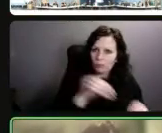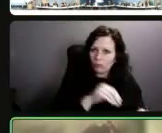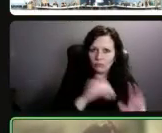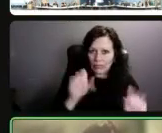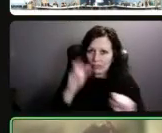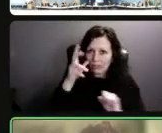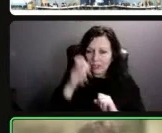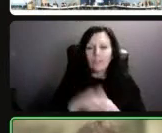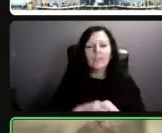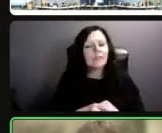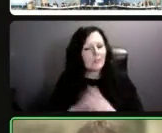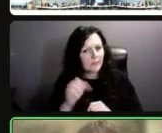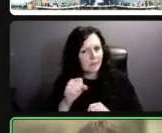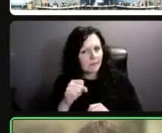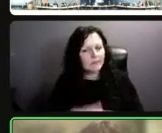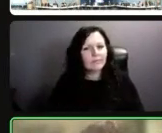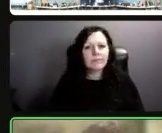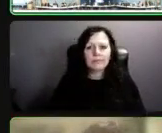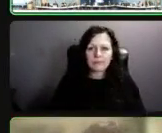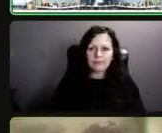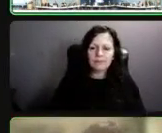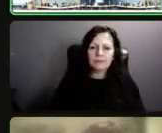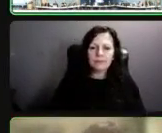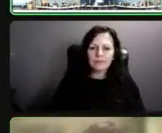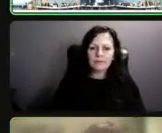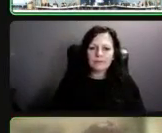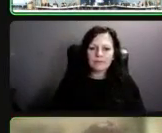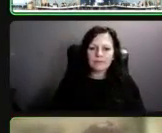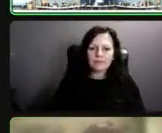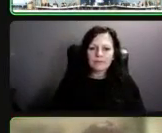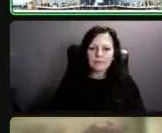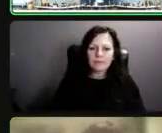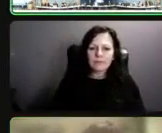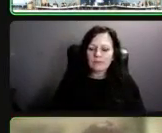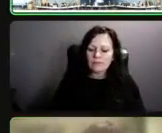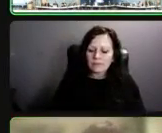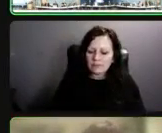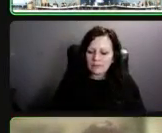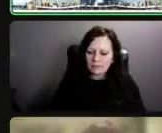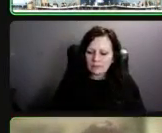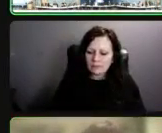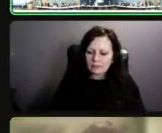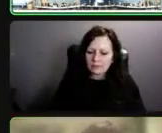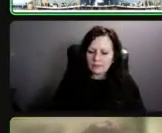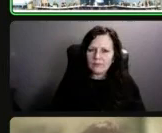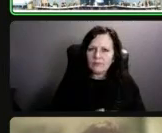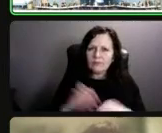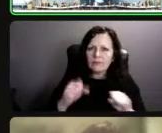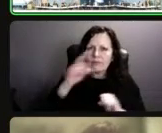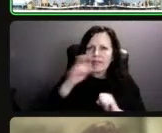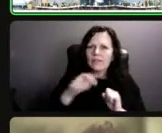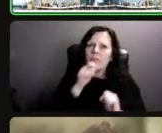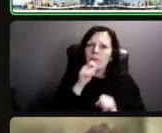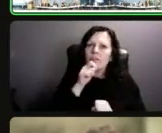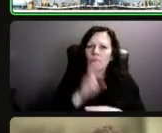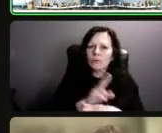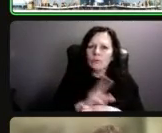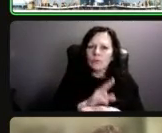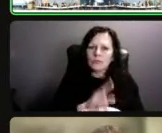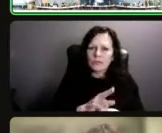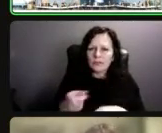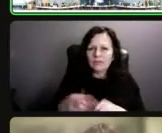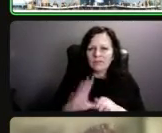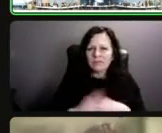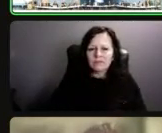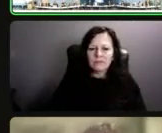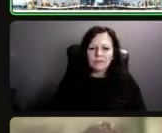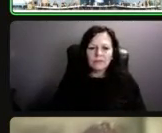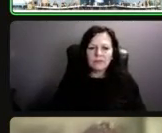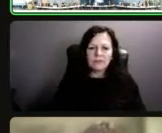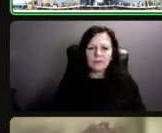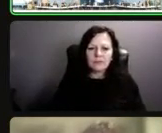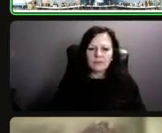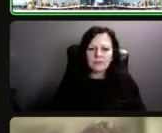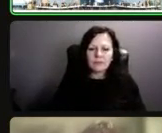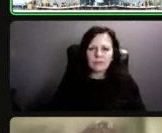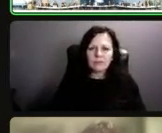EASILY COME OVER HERE.